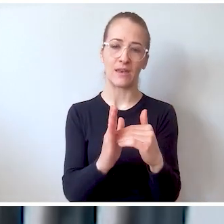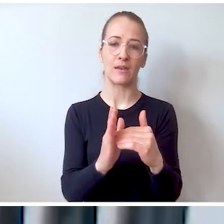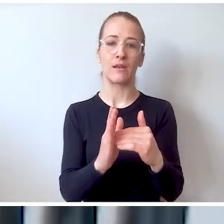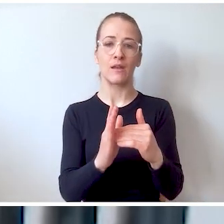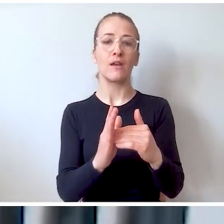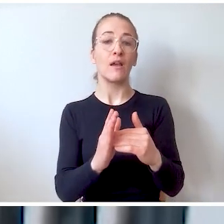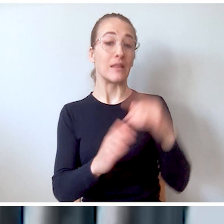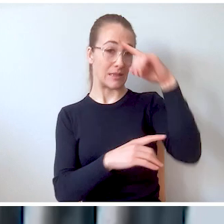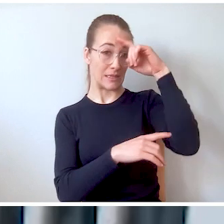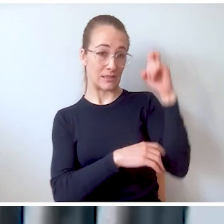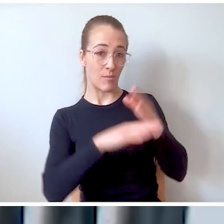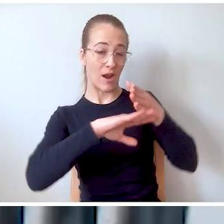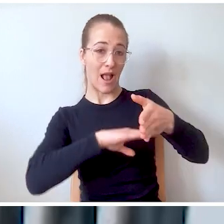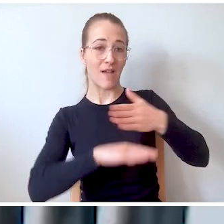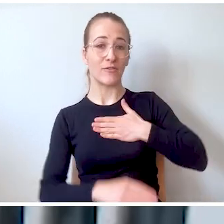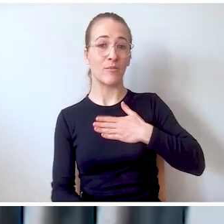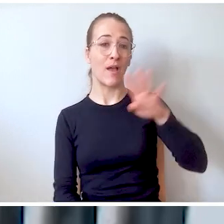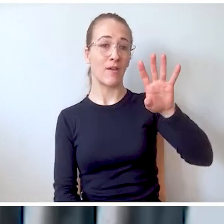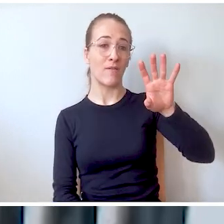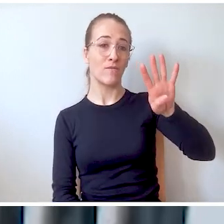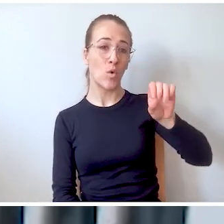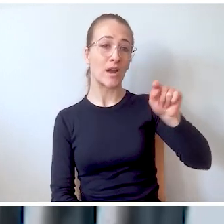So the summer following my 40th birthday,